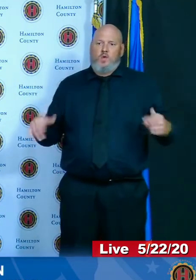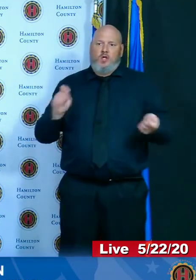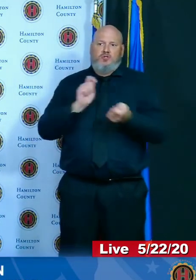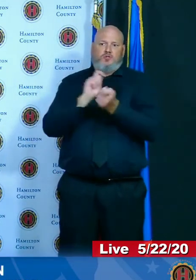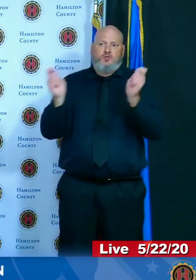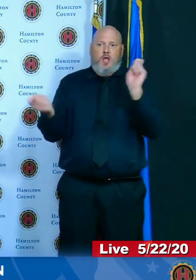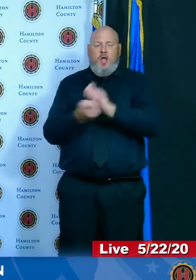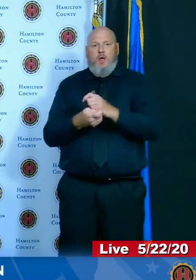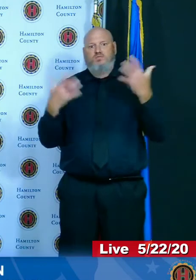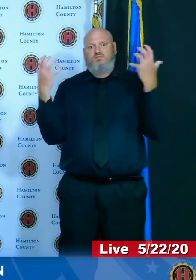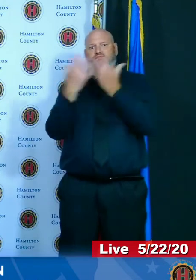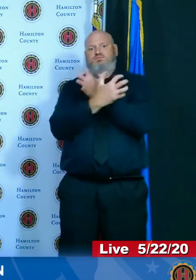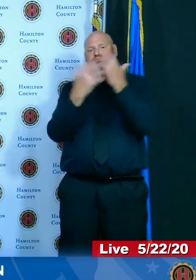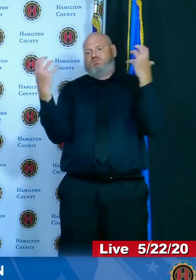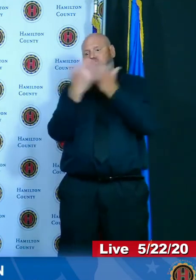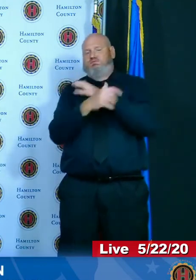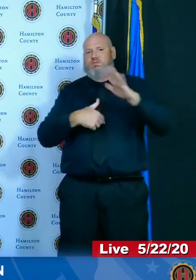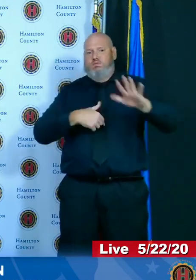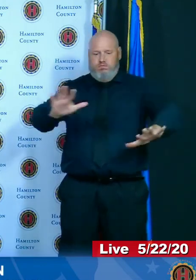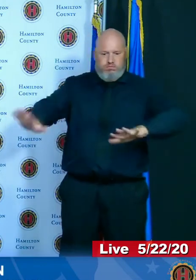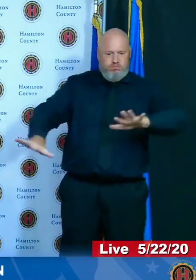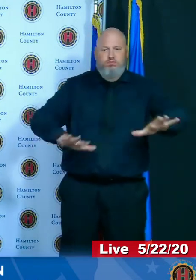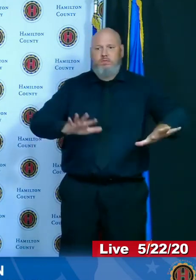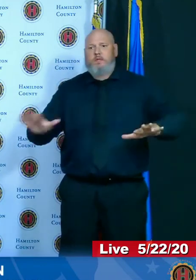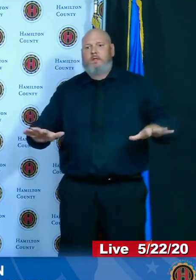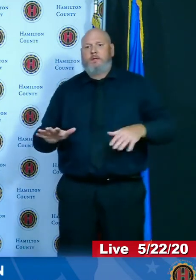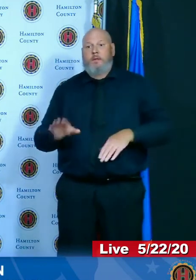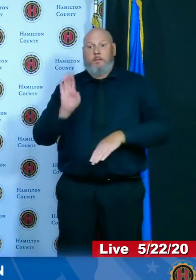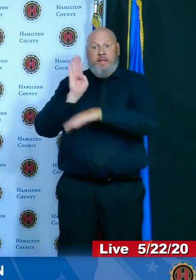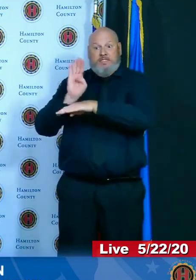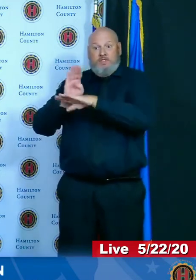bunch of updates with regards to those businesses I'll share as things change I